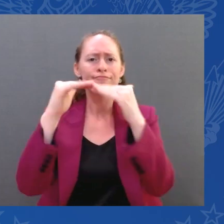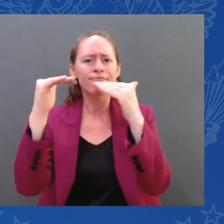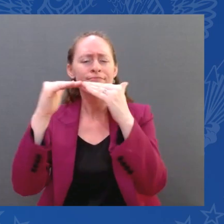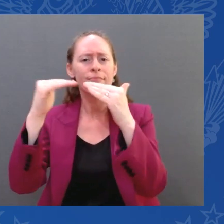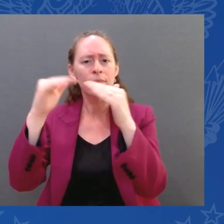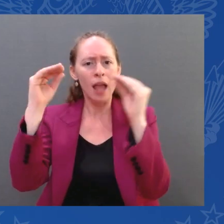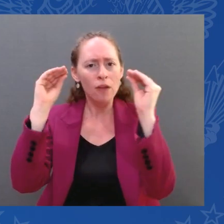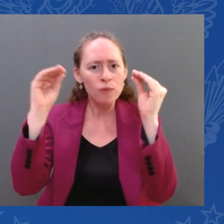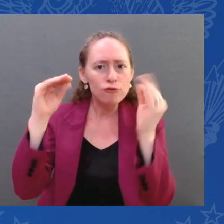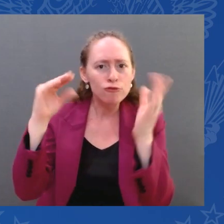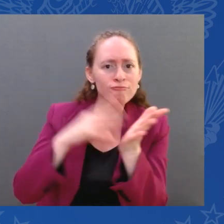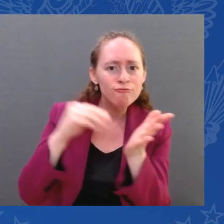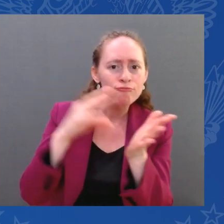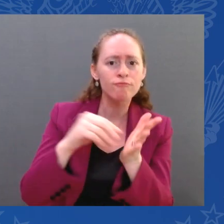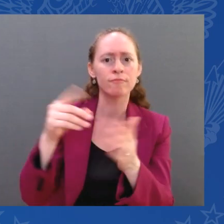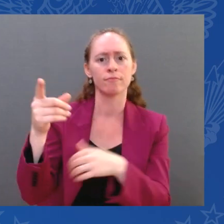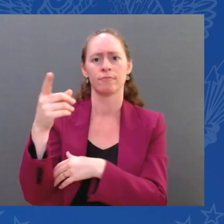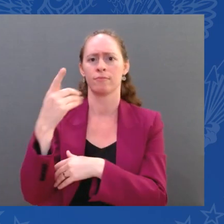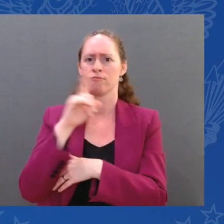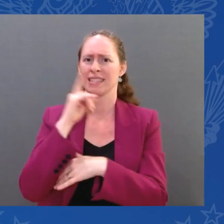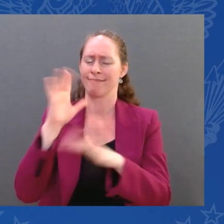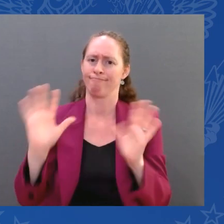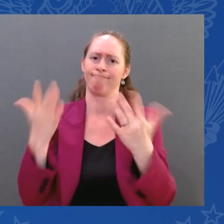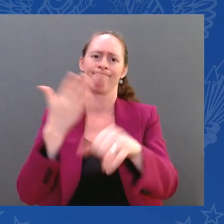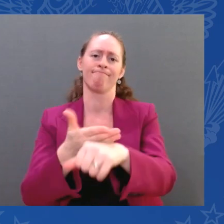that America remains a land of possibilities.